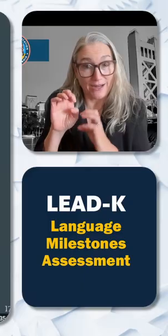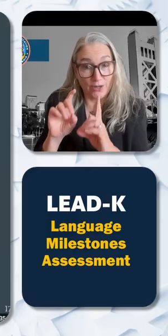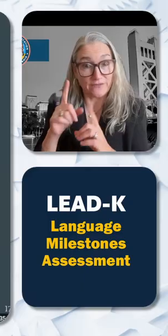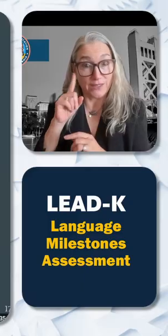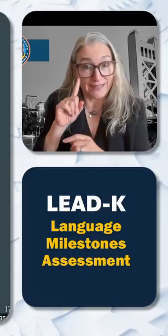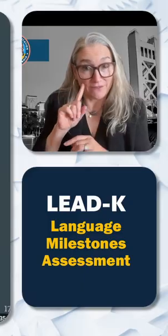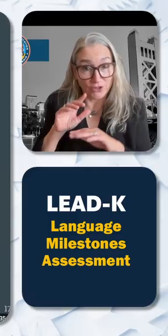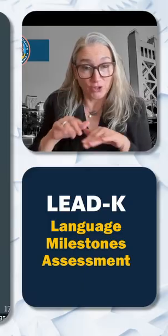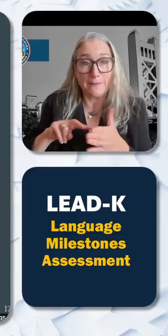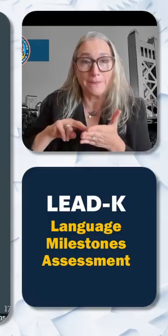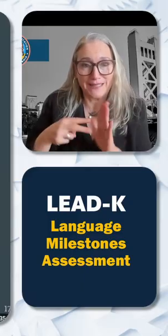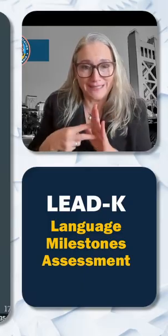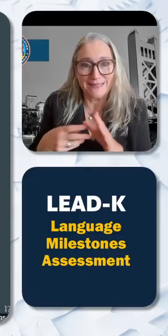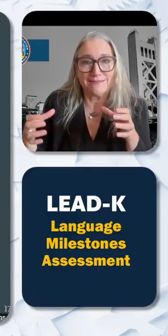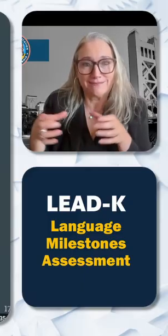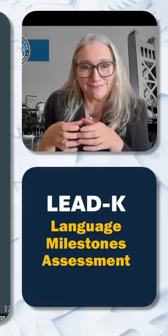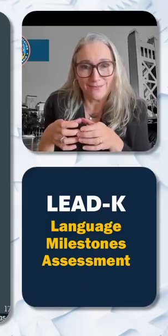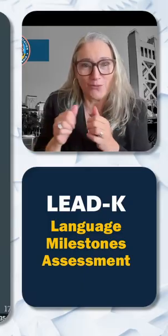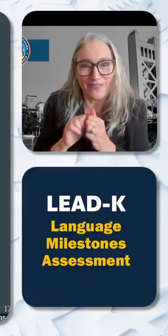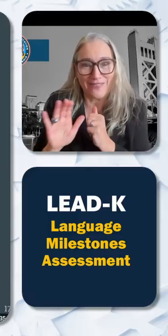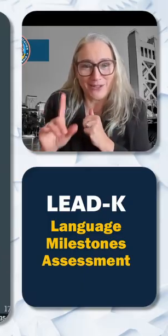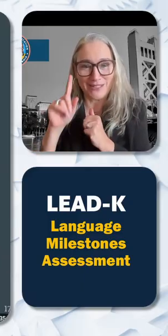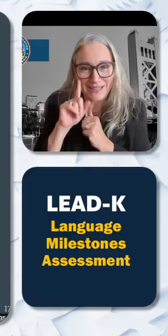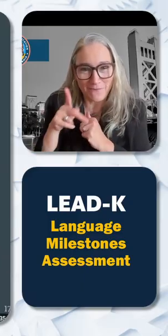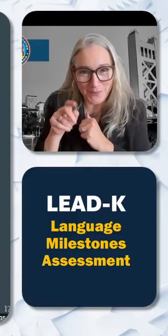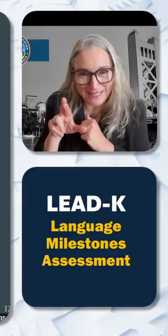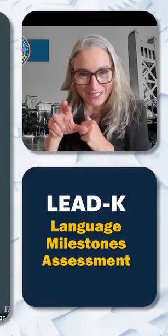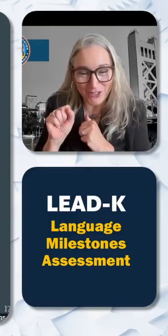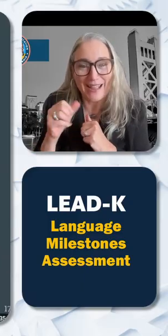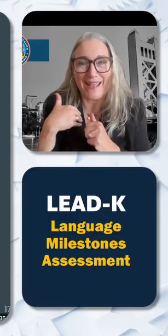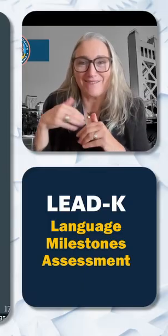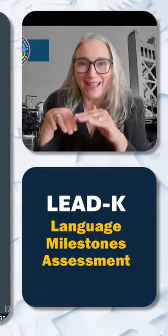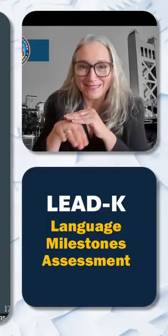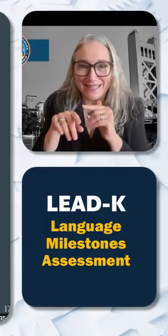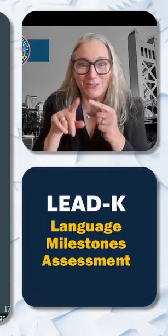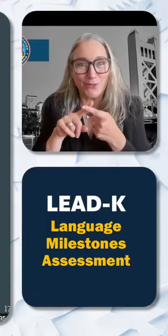There's been a lot of talk about inclusion, and inclusive deaf education for deaf peers means